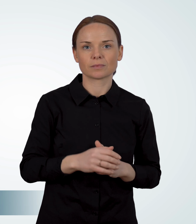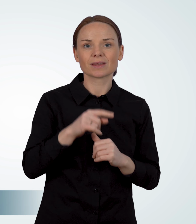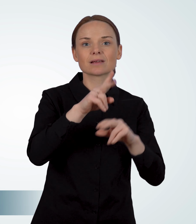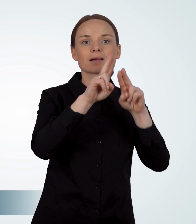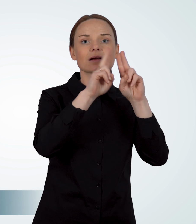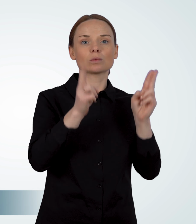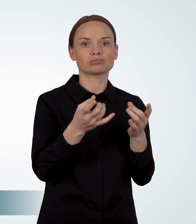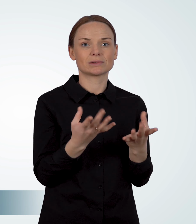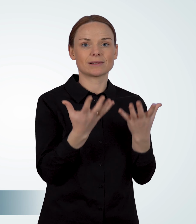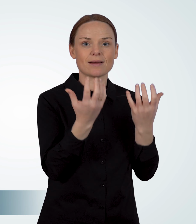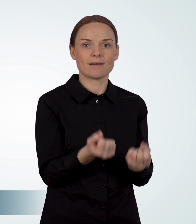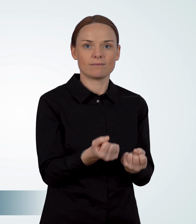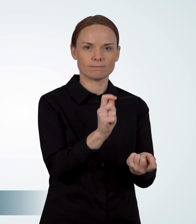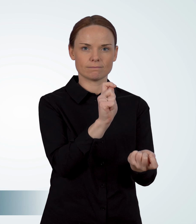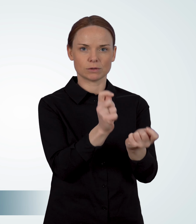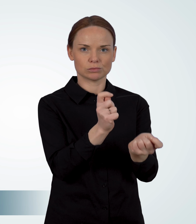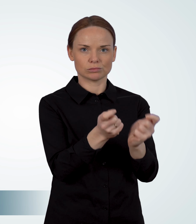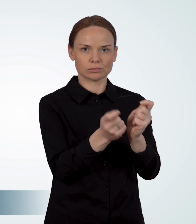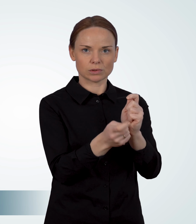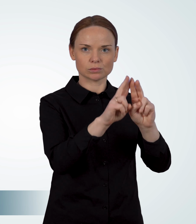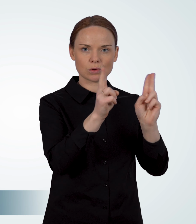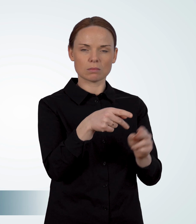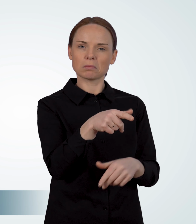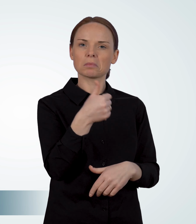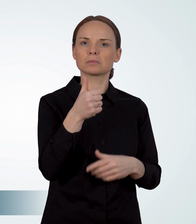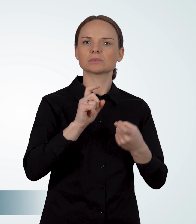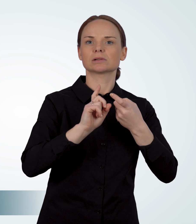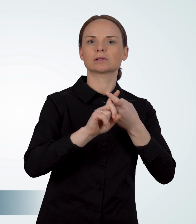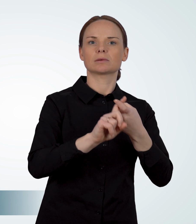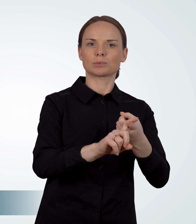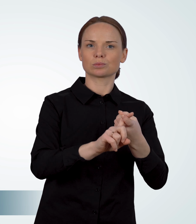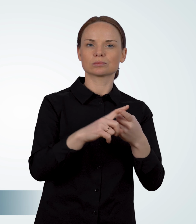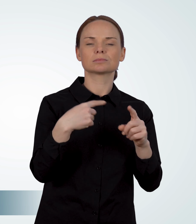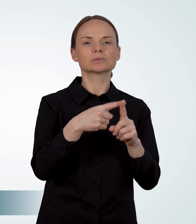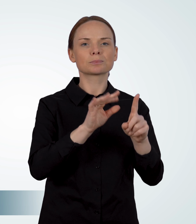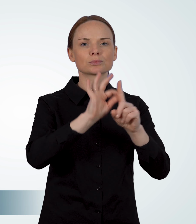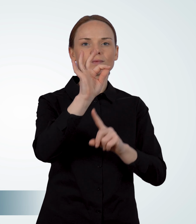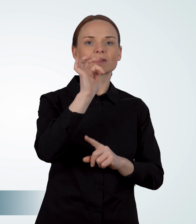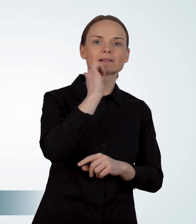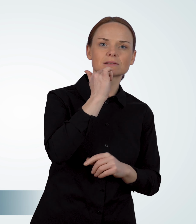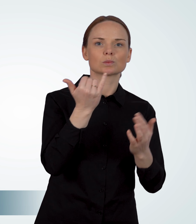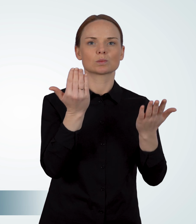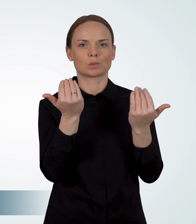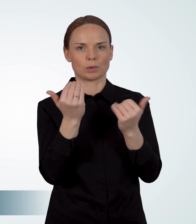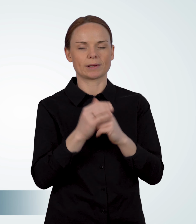Making changes to existing properties can make them more sustainable and improve heating and cooling.